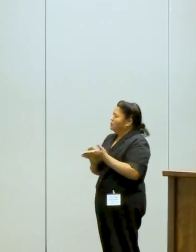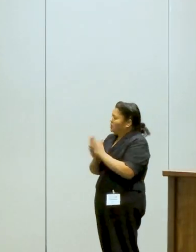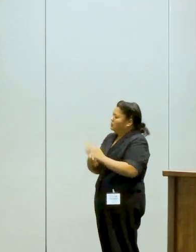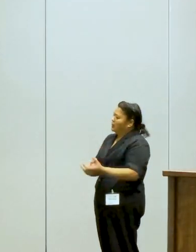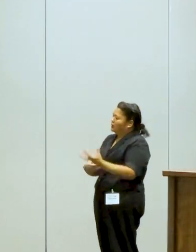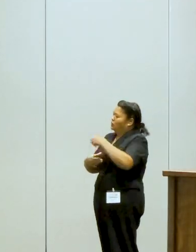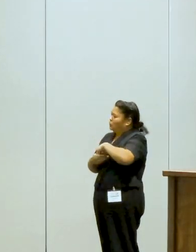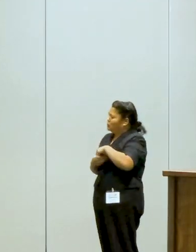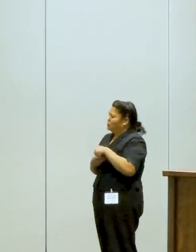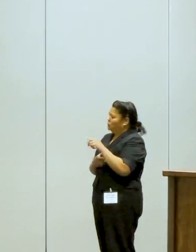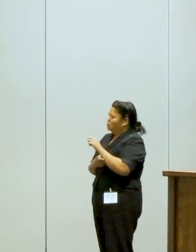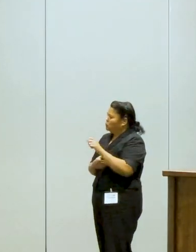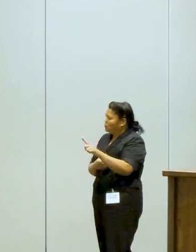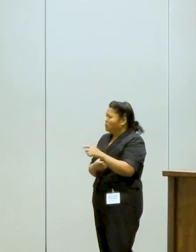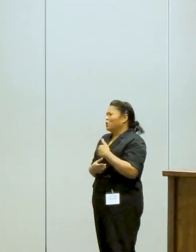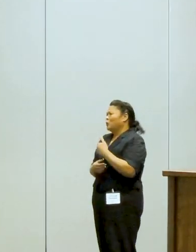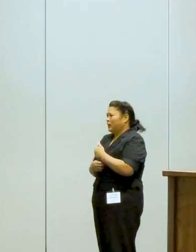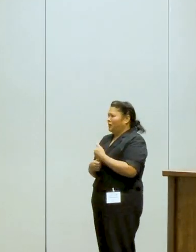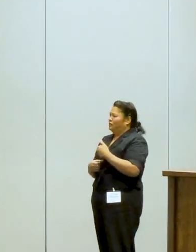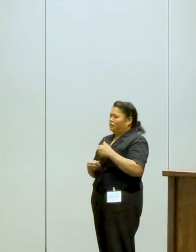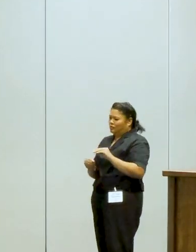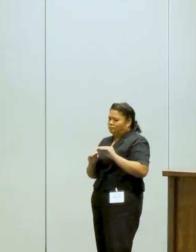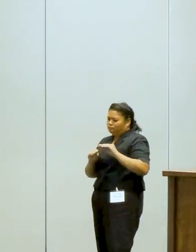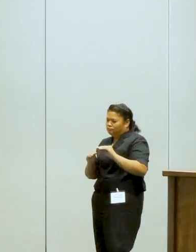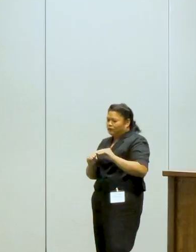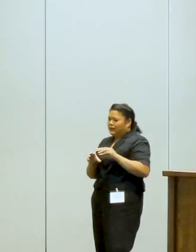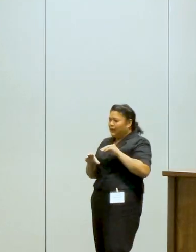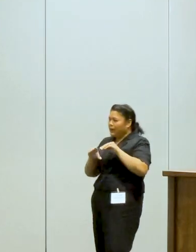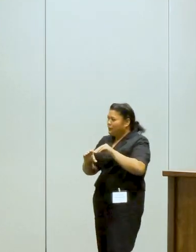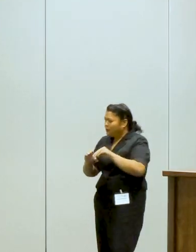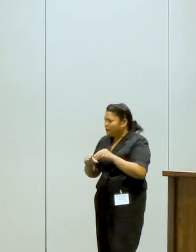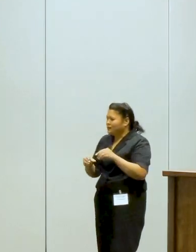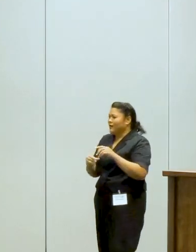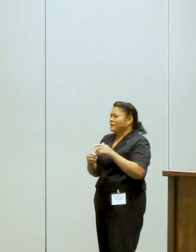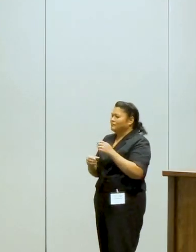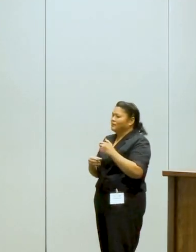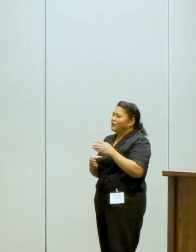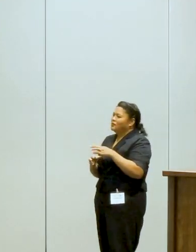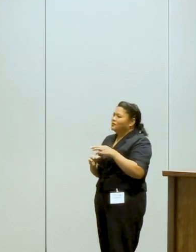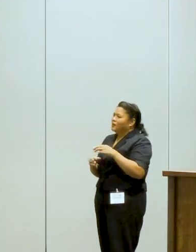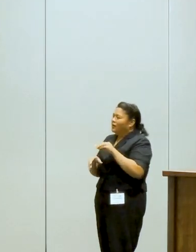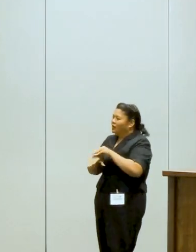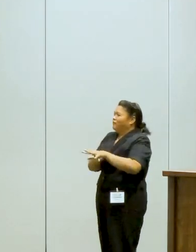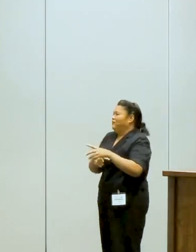who create the inputs and influence the outputs. And ultimately we should be held, holding workshops that improve